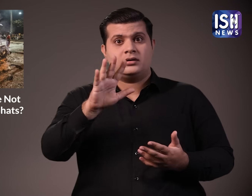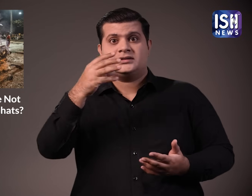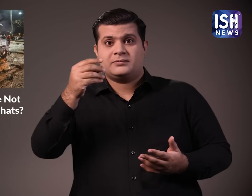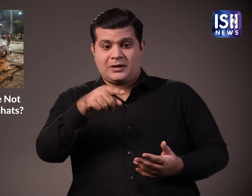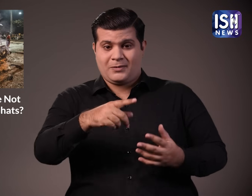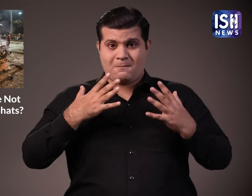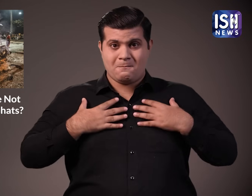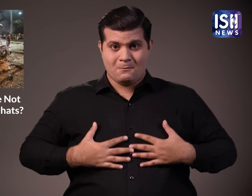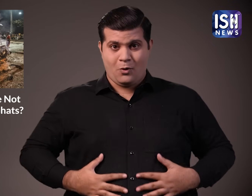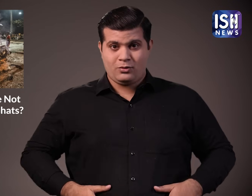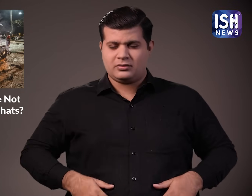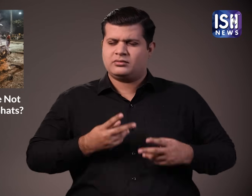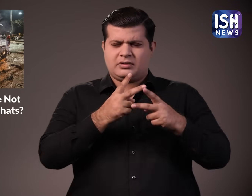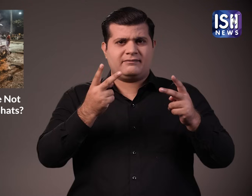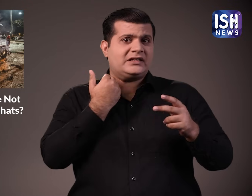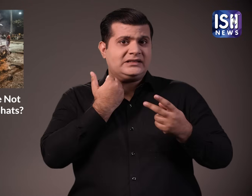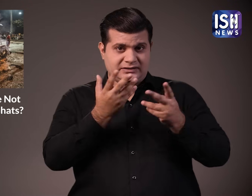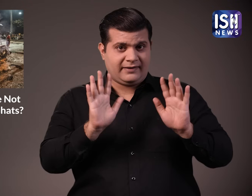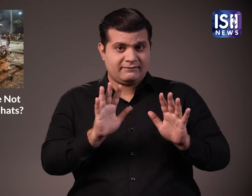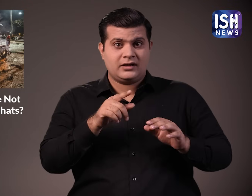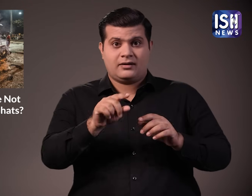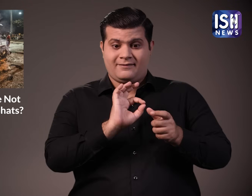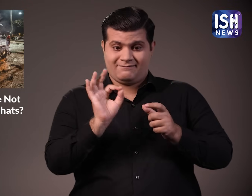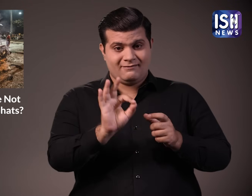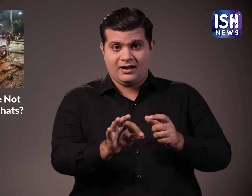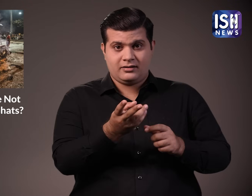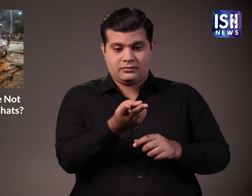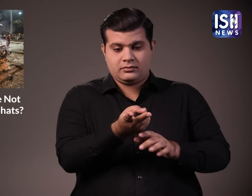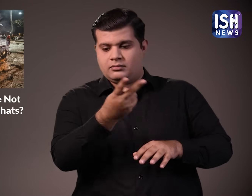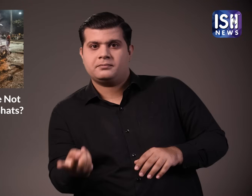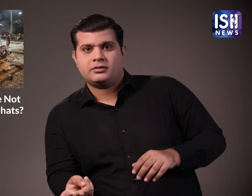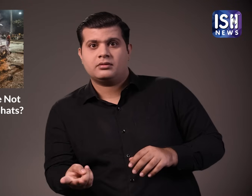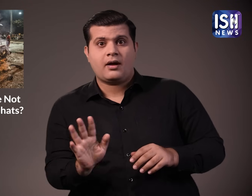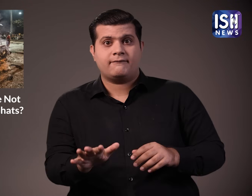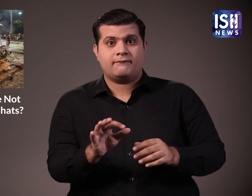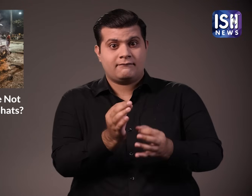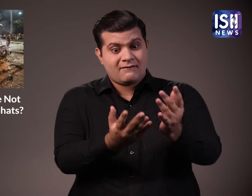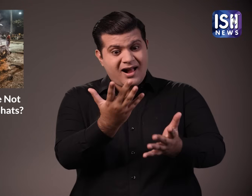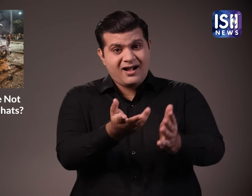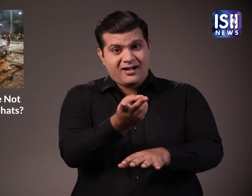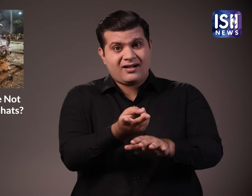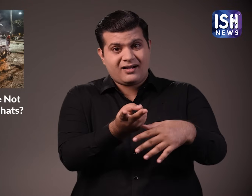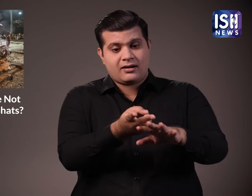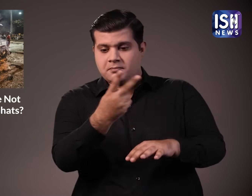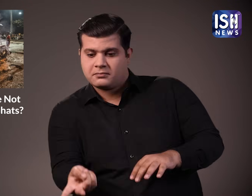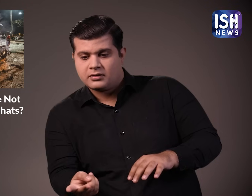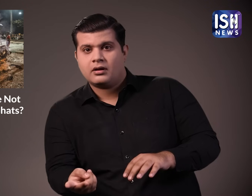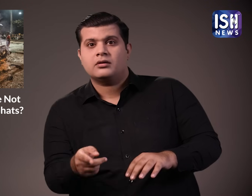Sometimes, due to an illness or someother reasons, the corpse jerks up and fall down.